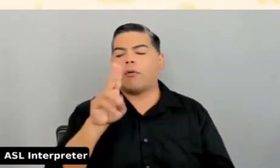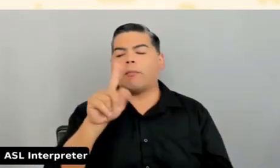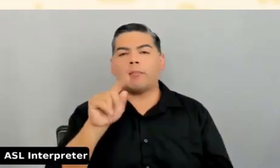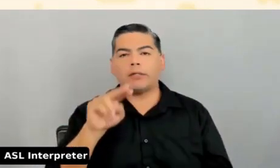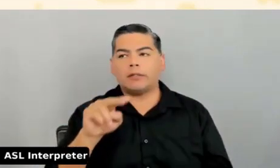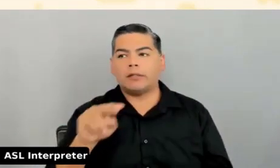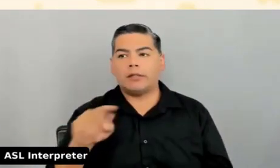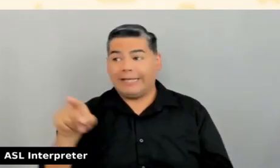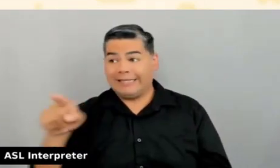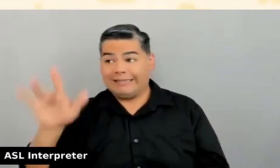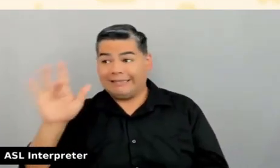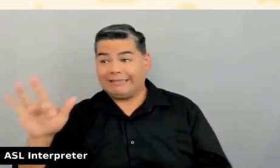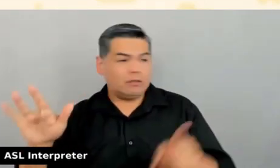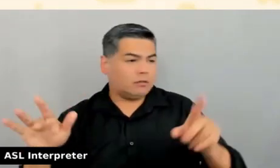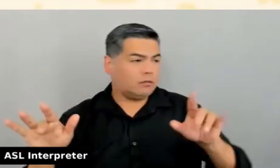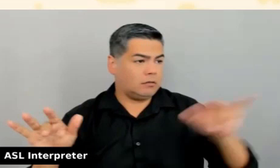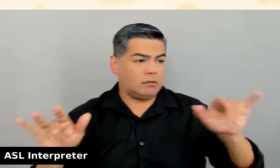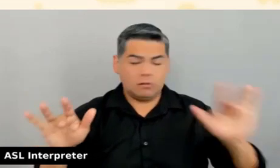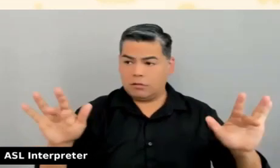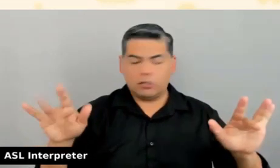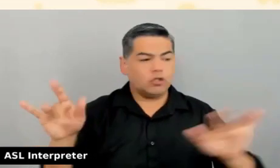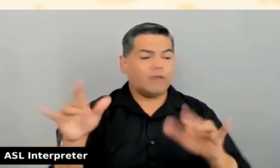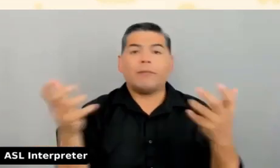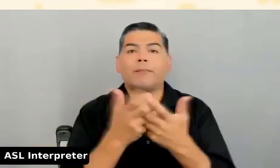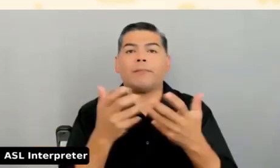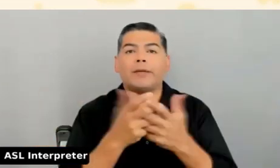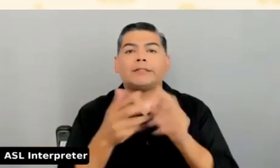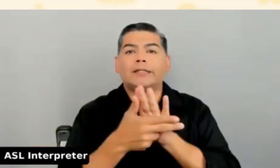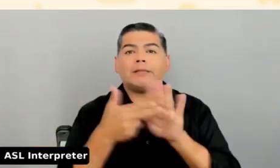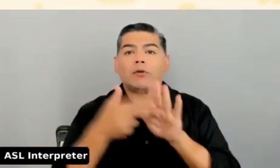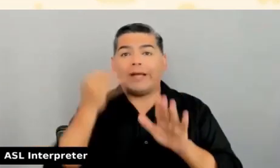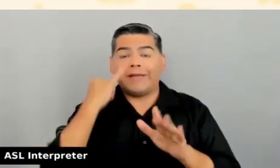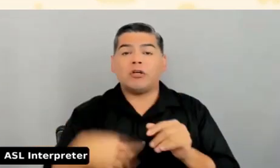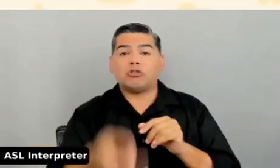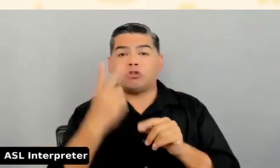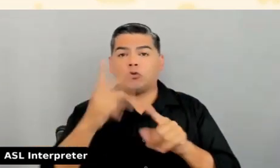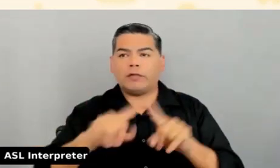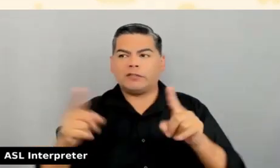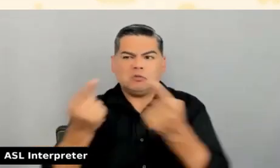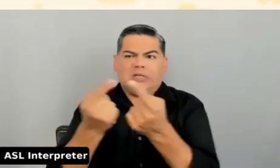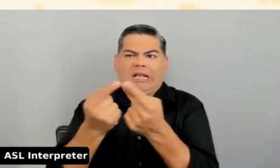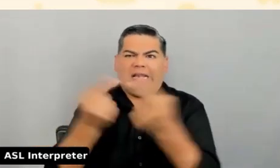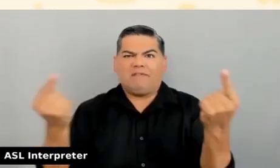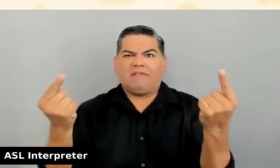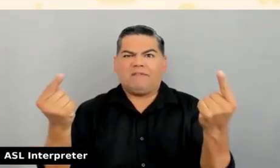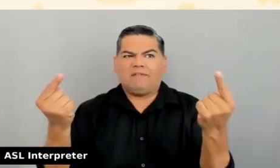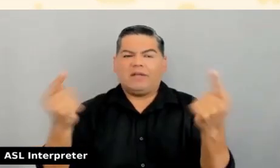as something else, it should have a matching label. If two things do radically different things, they should have different labels.